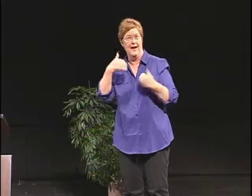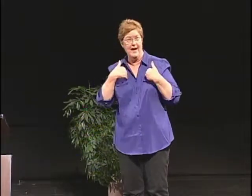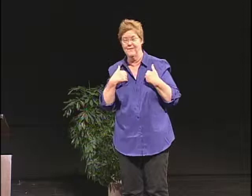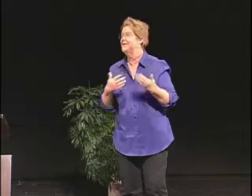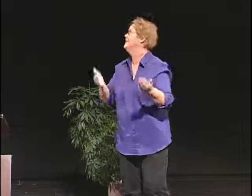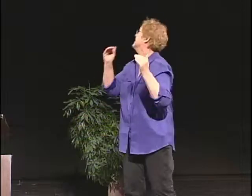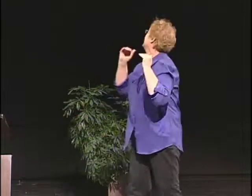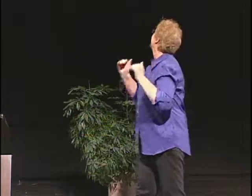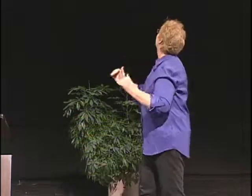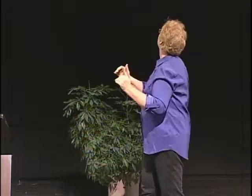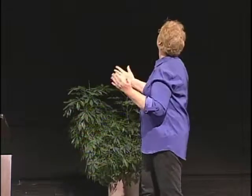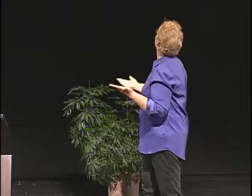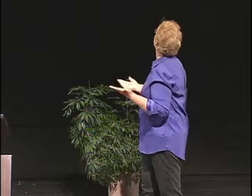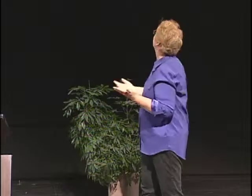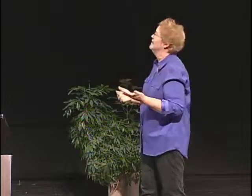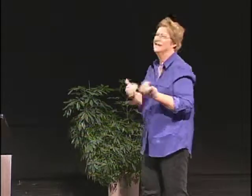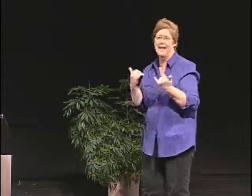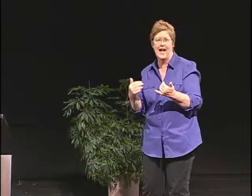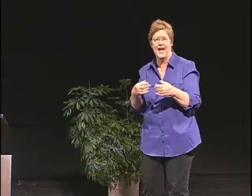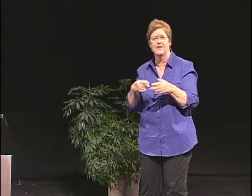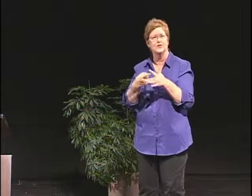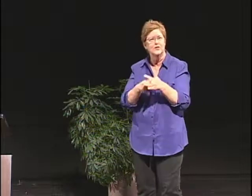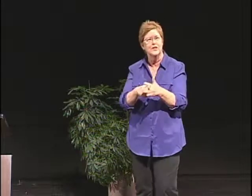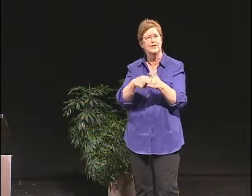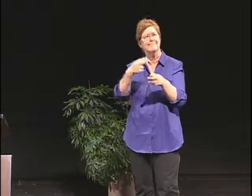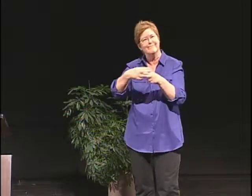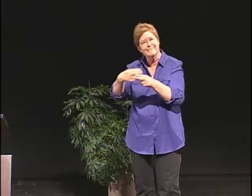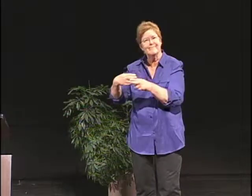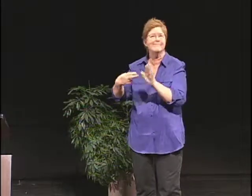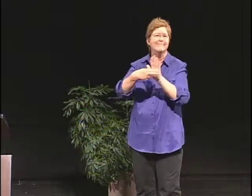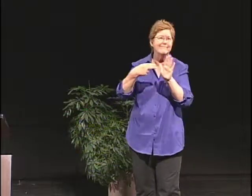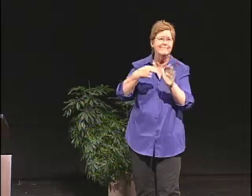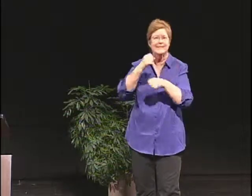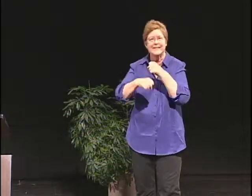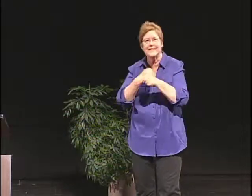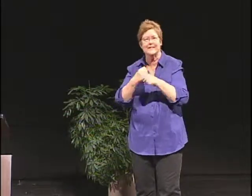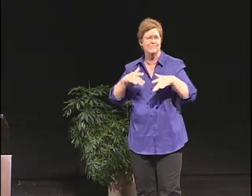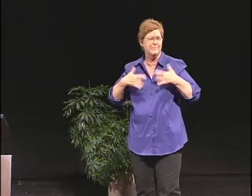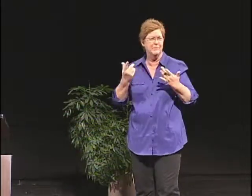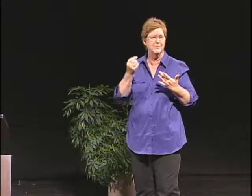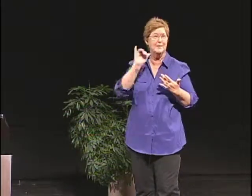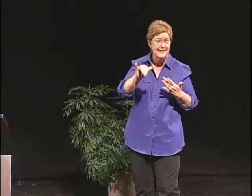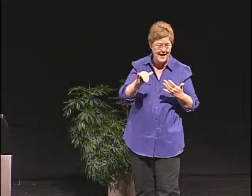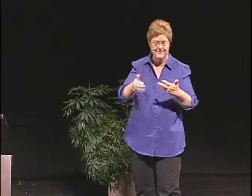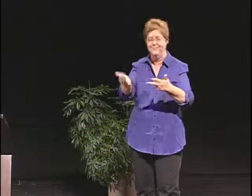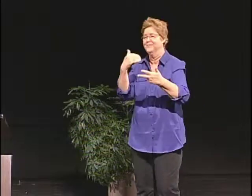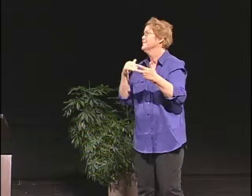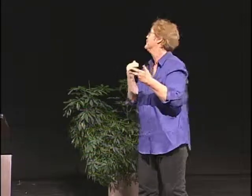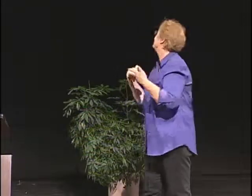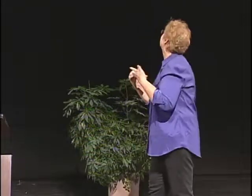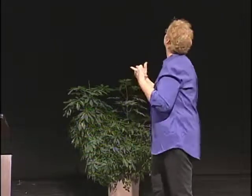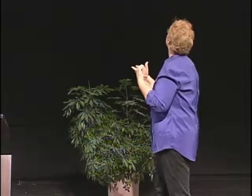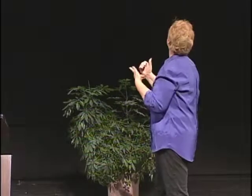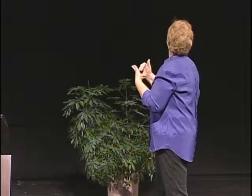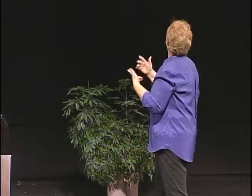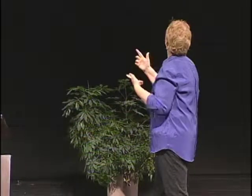The RIT Library is starting to develop that database. We're also looking at capturing names and years of different events.